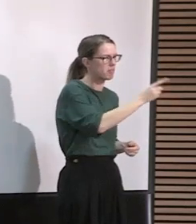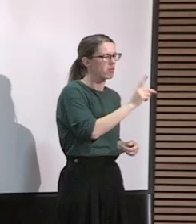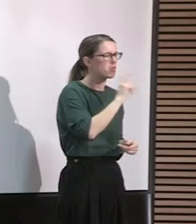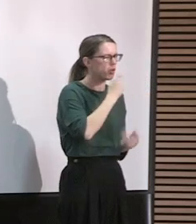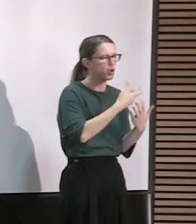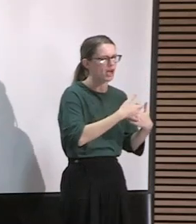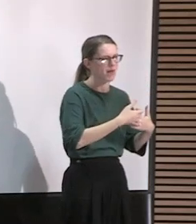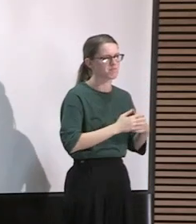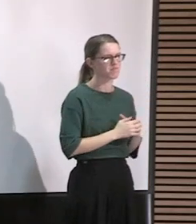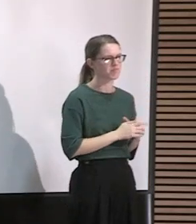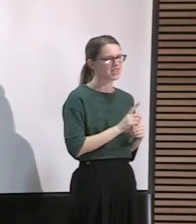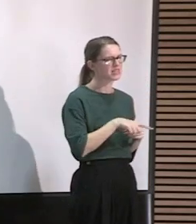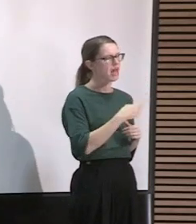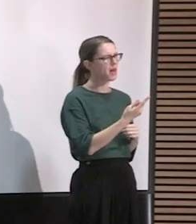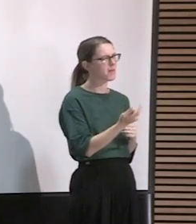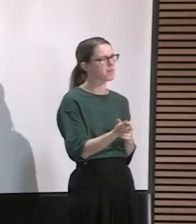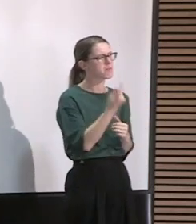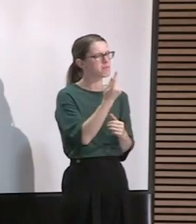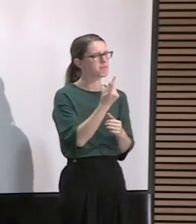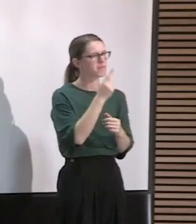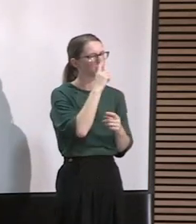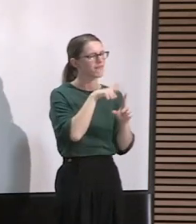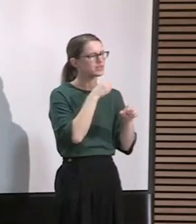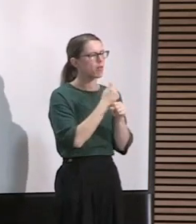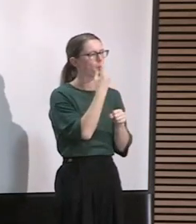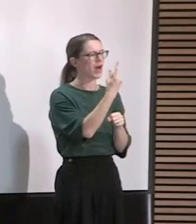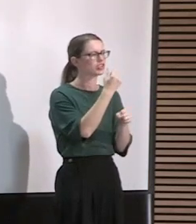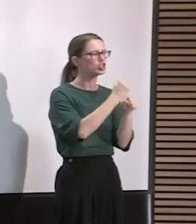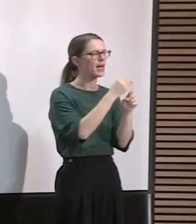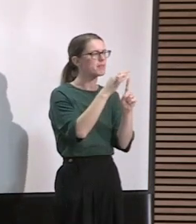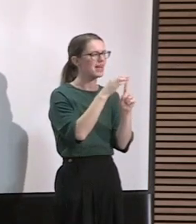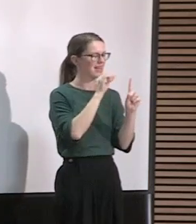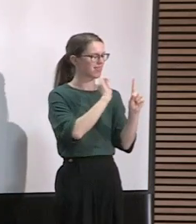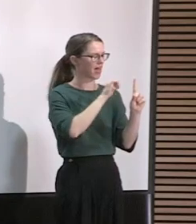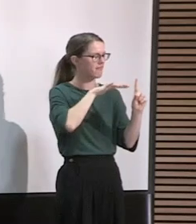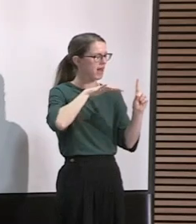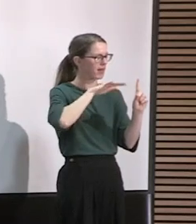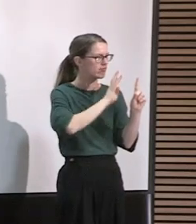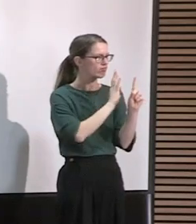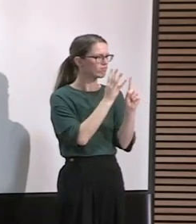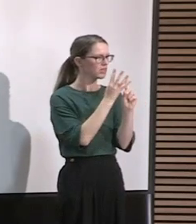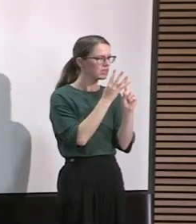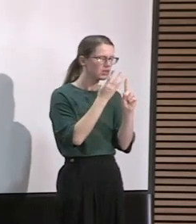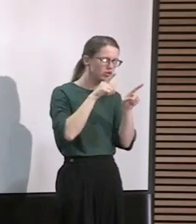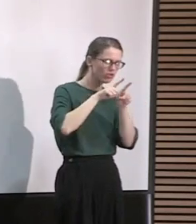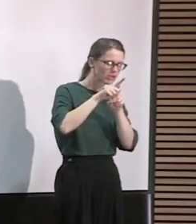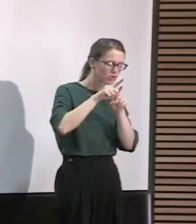haven't yet got what the epidemiological link is yet. There are also some other